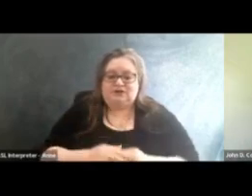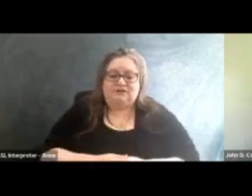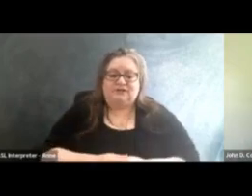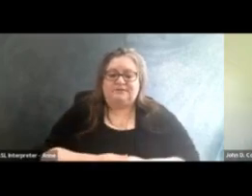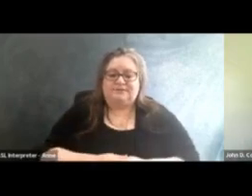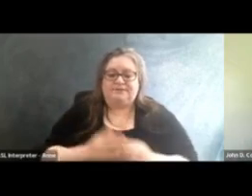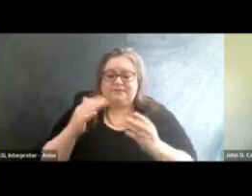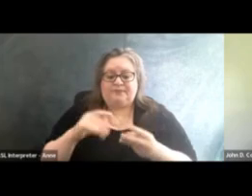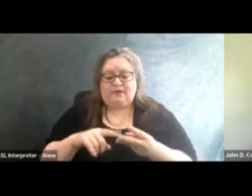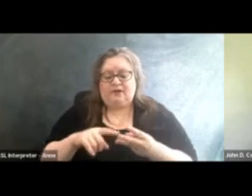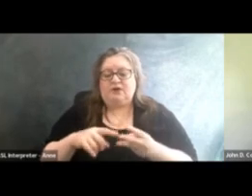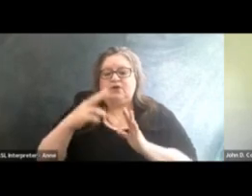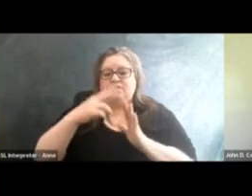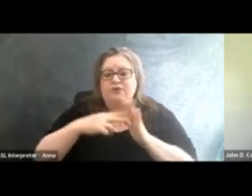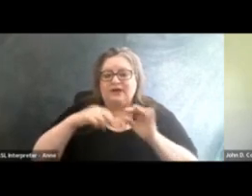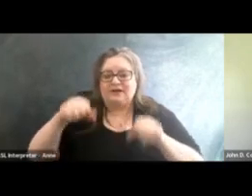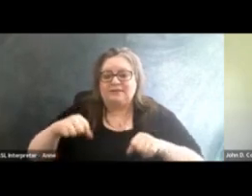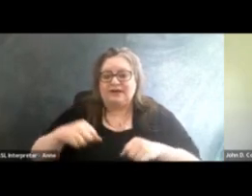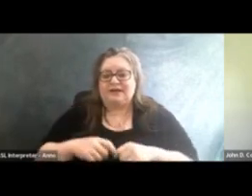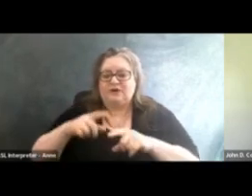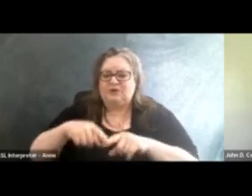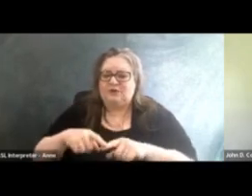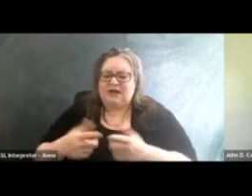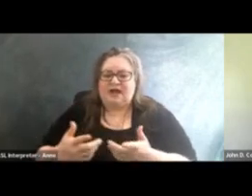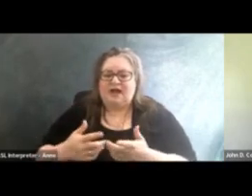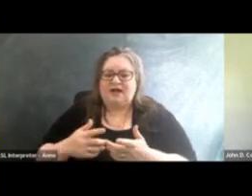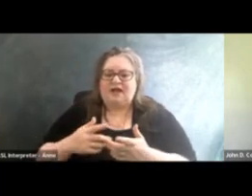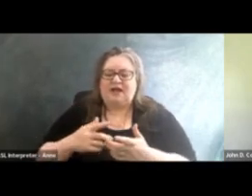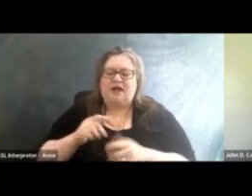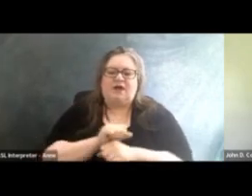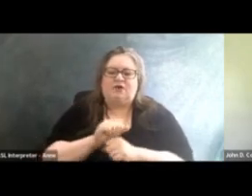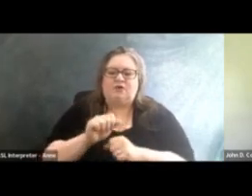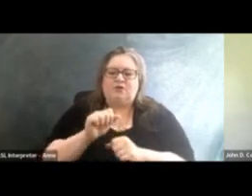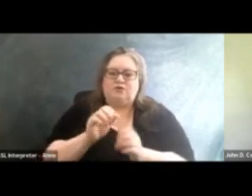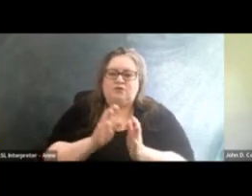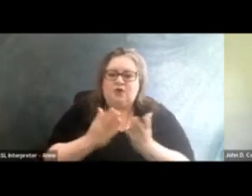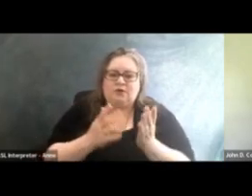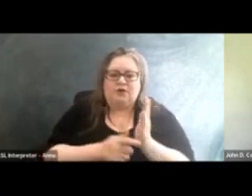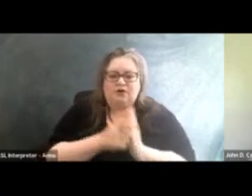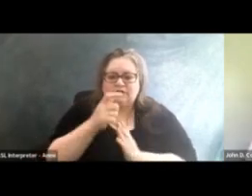Reading ability, relying a lot on workbooks and other things that require reading, and we're